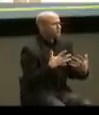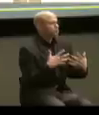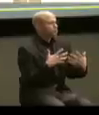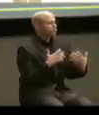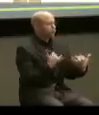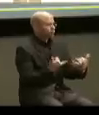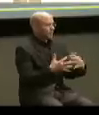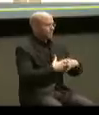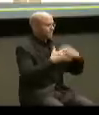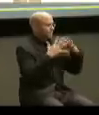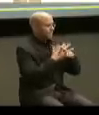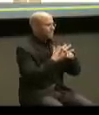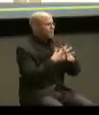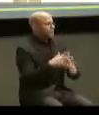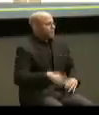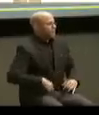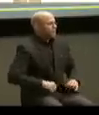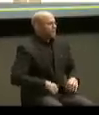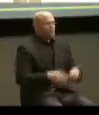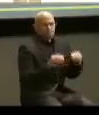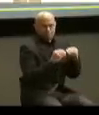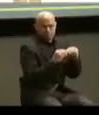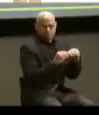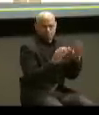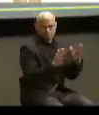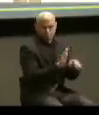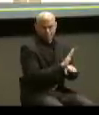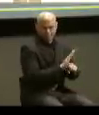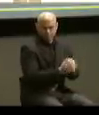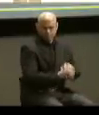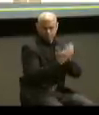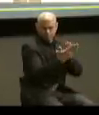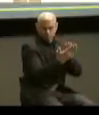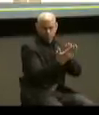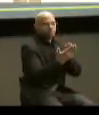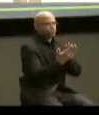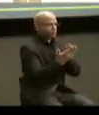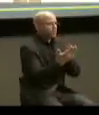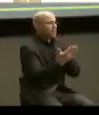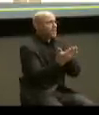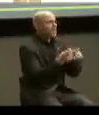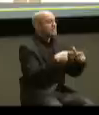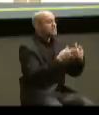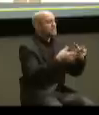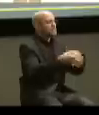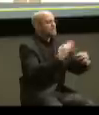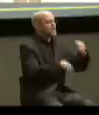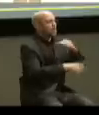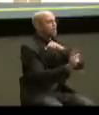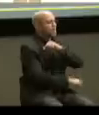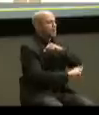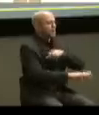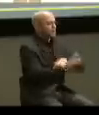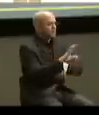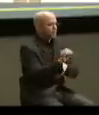IN PLACE MORE OF A CARROT APPROACH. WE ARE THE 800-POUND GORILLA IN THE ROOM.